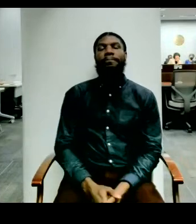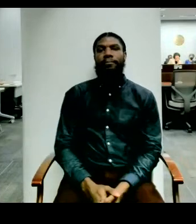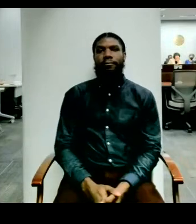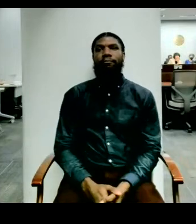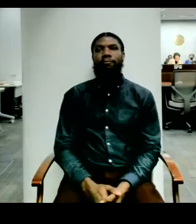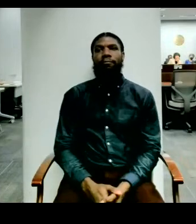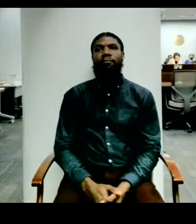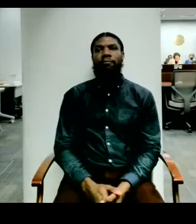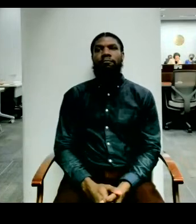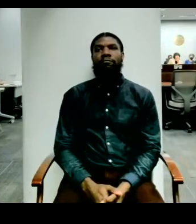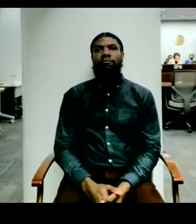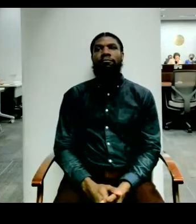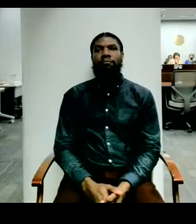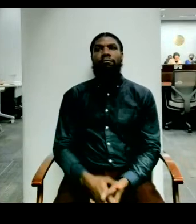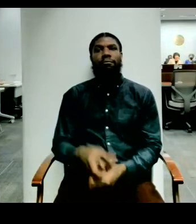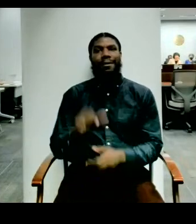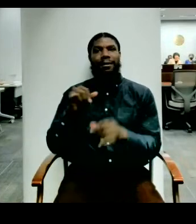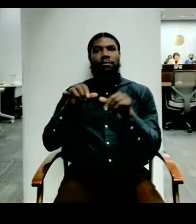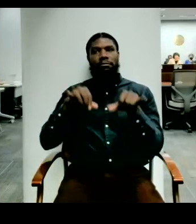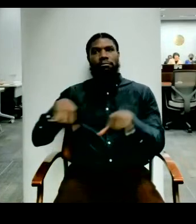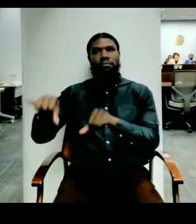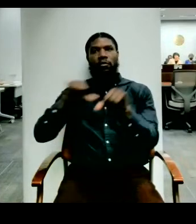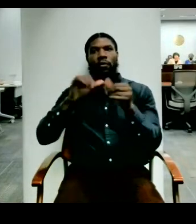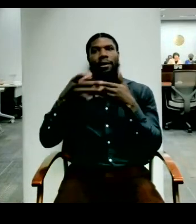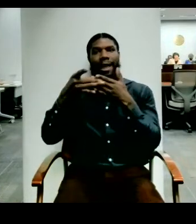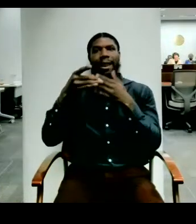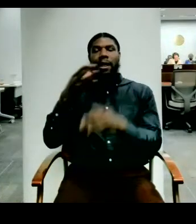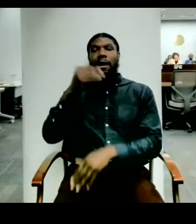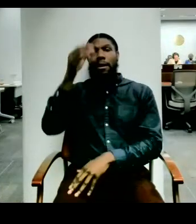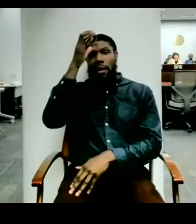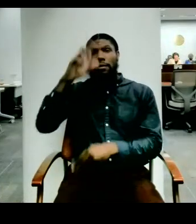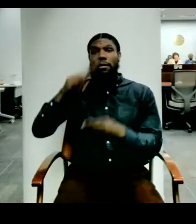way, that's why I think the uniform guidelines and the concept of whether products, services,